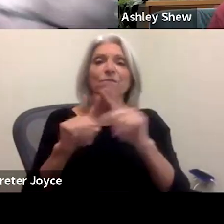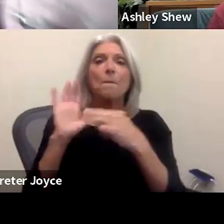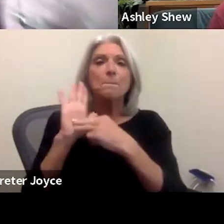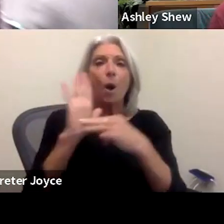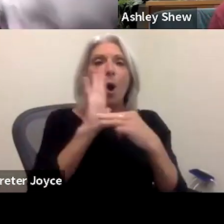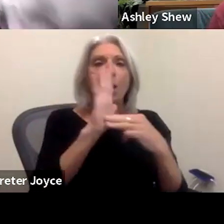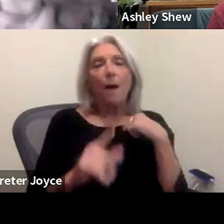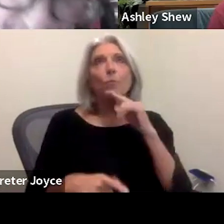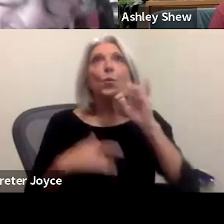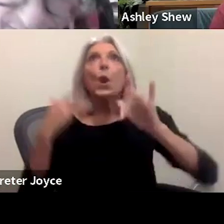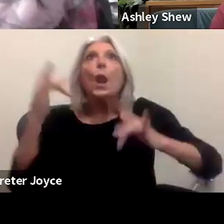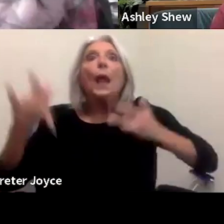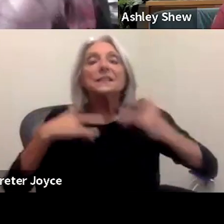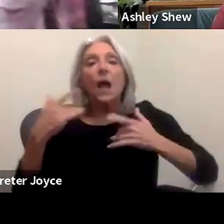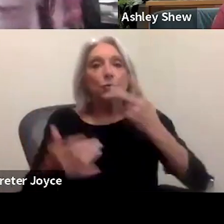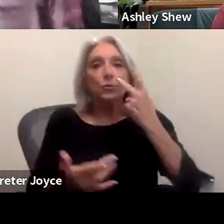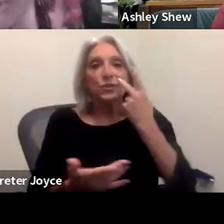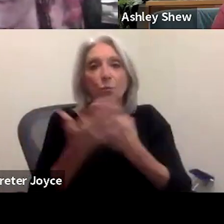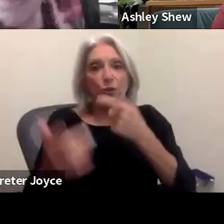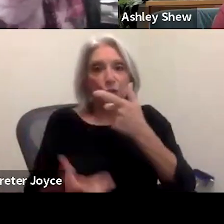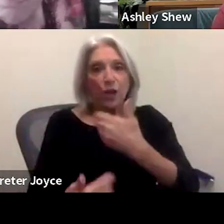what you have to share with us. All right.